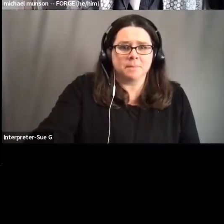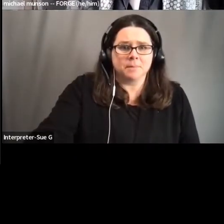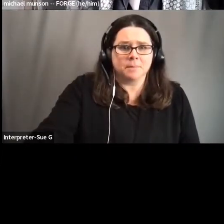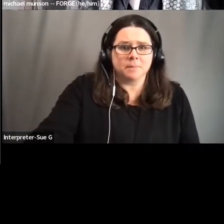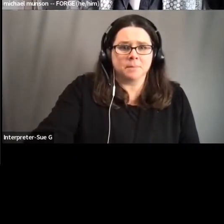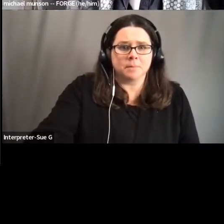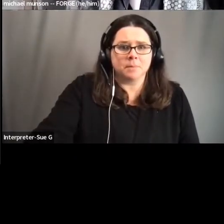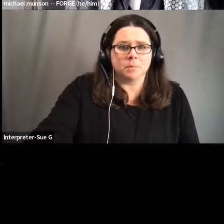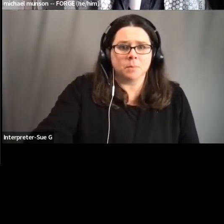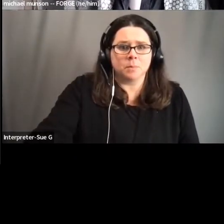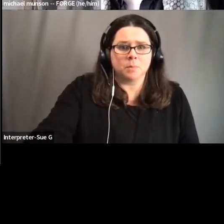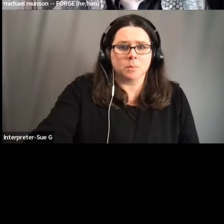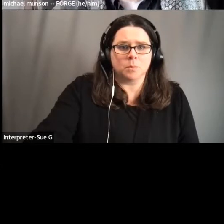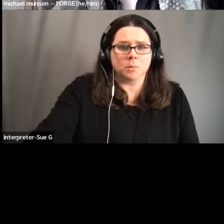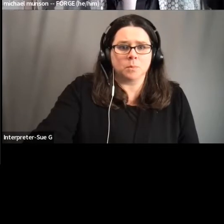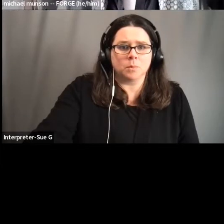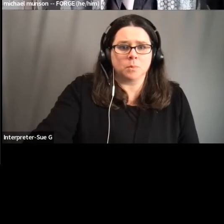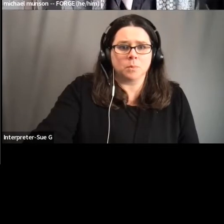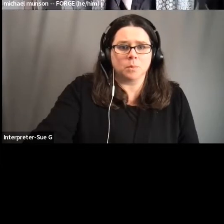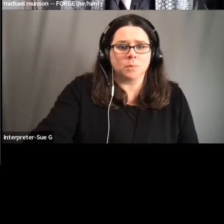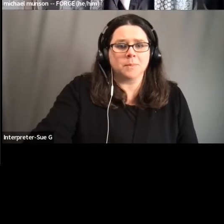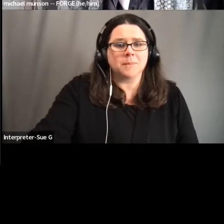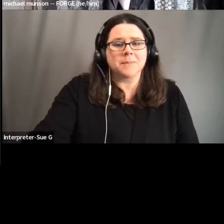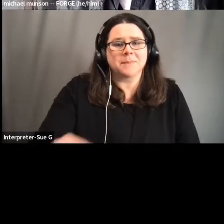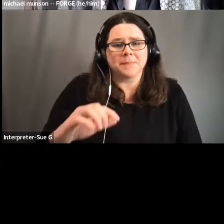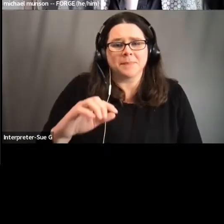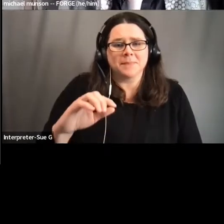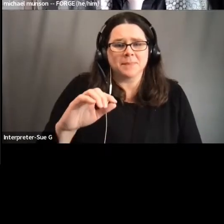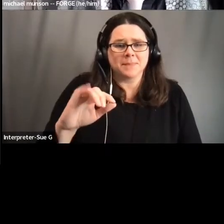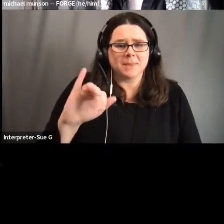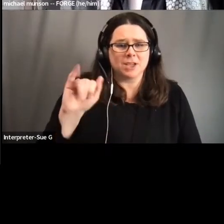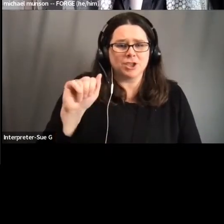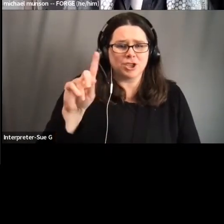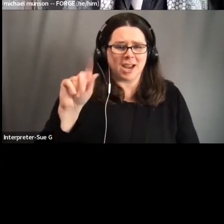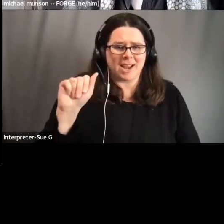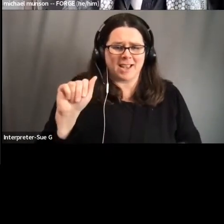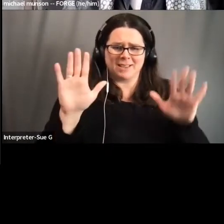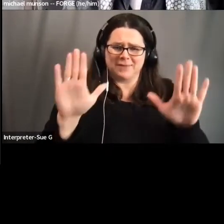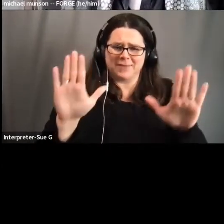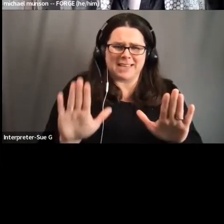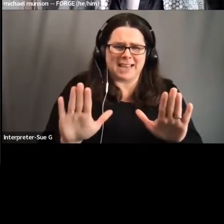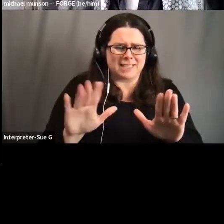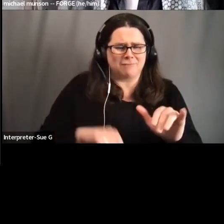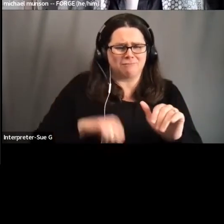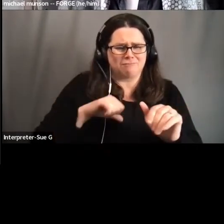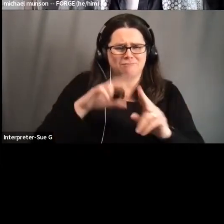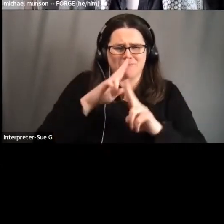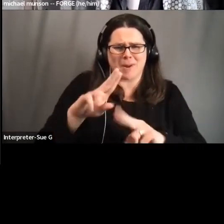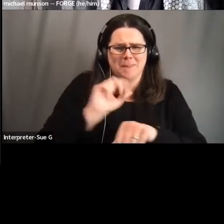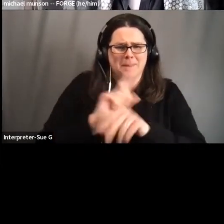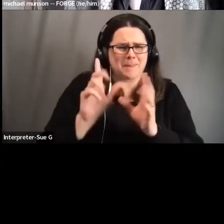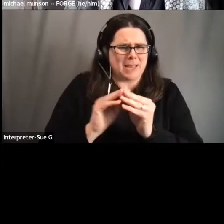So Jada is really fantastic. I had the privilege of meeting her once and her last couple of lines about you know,